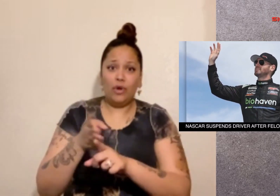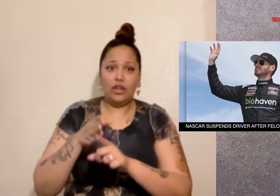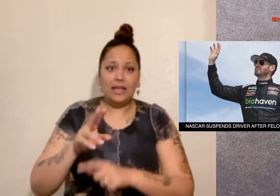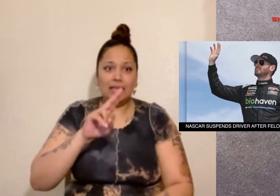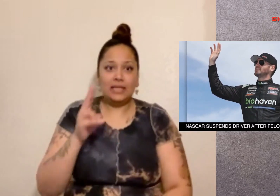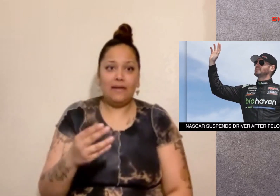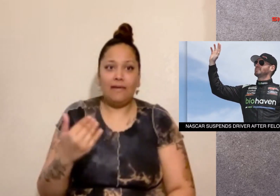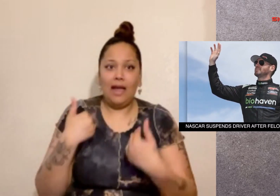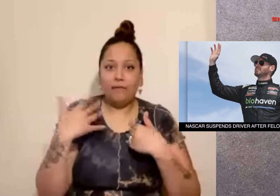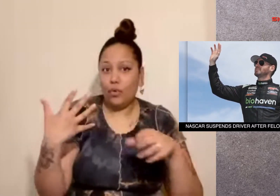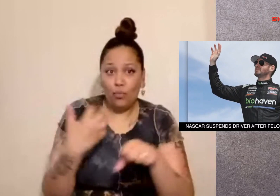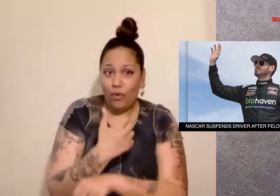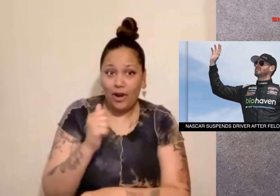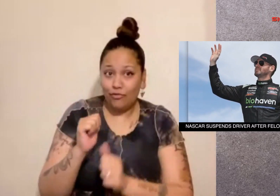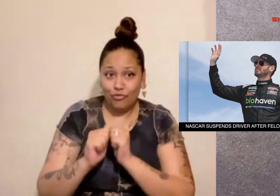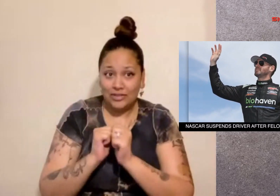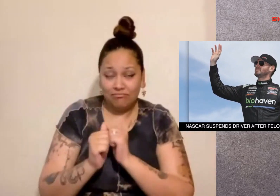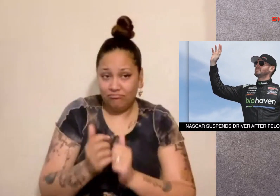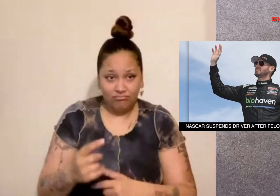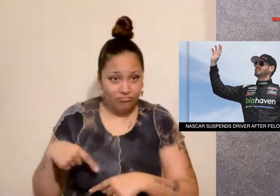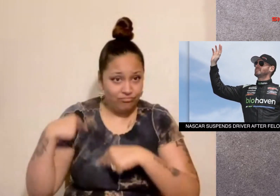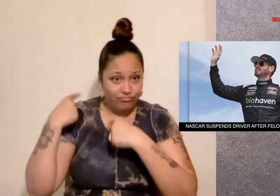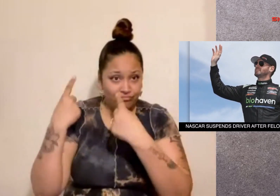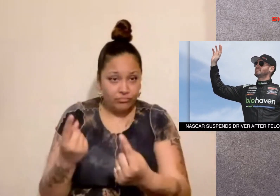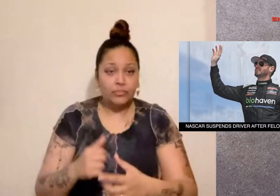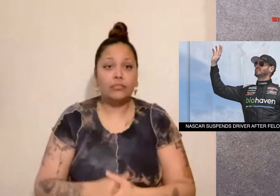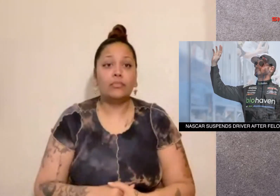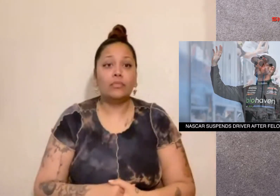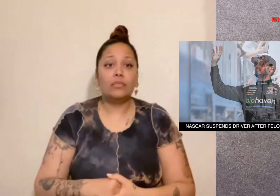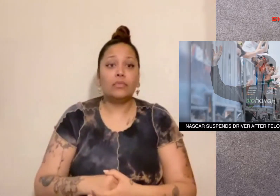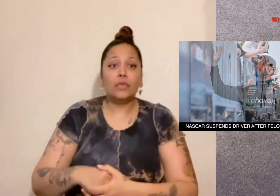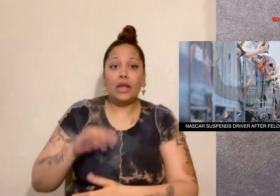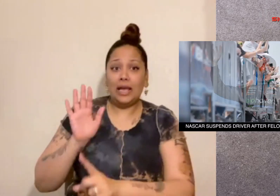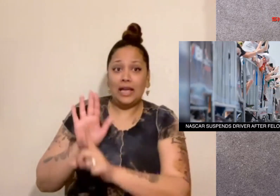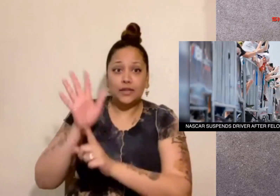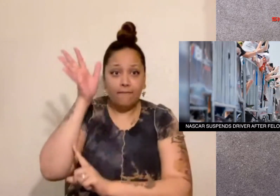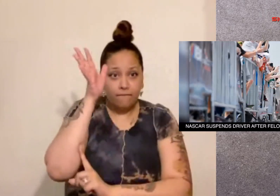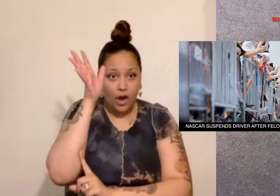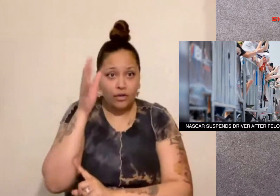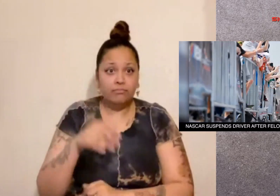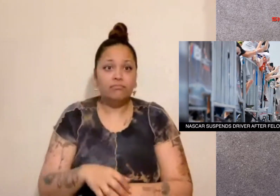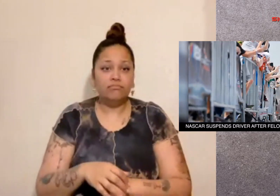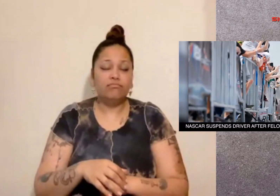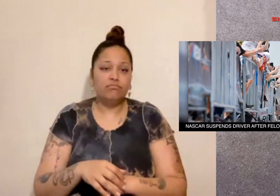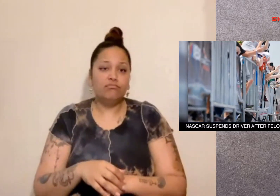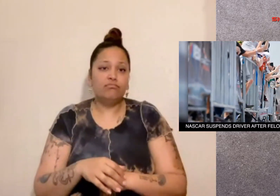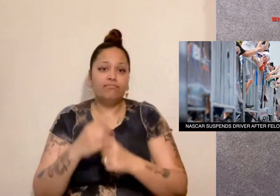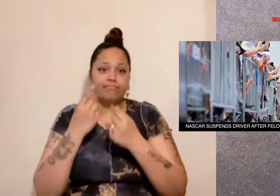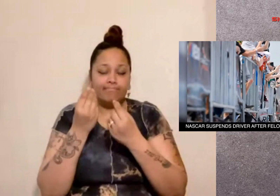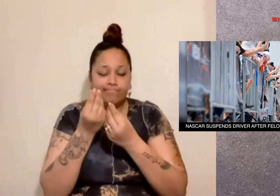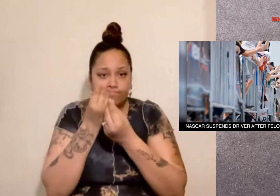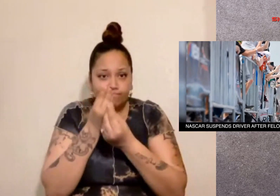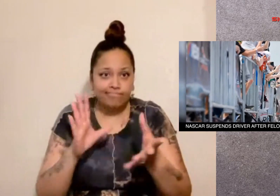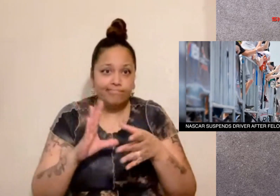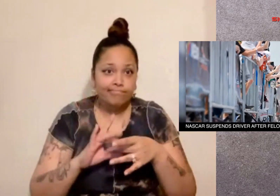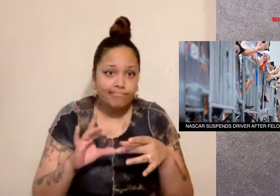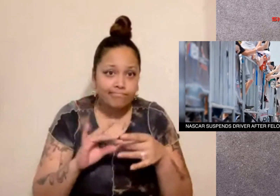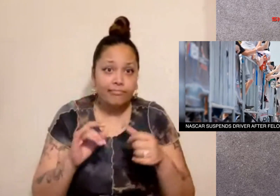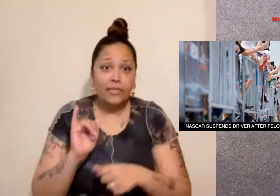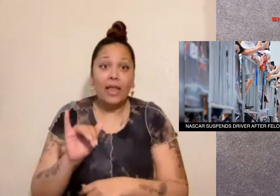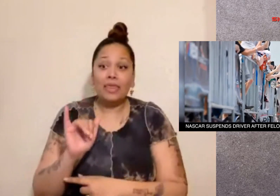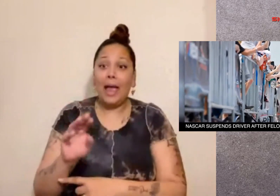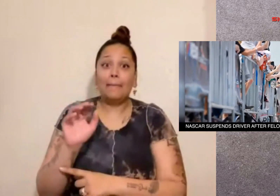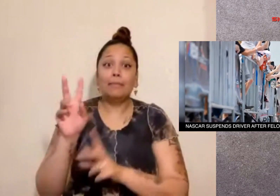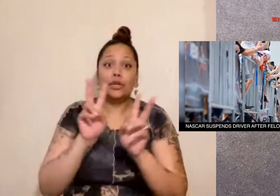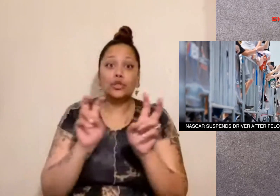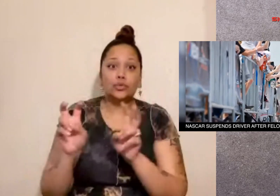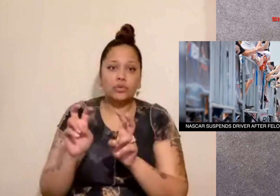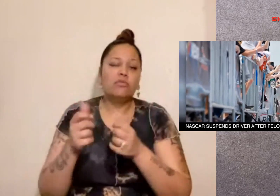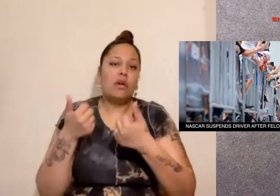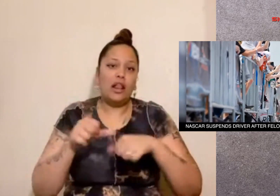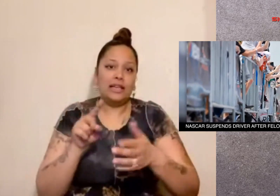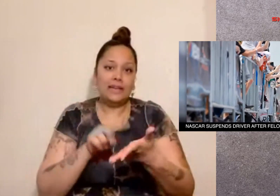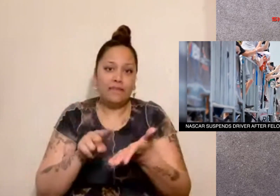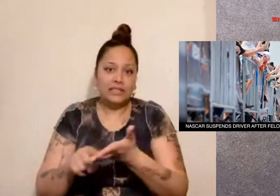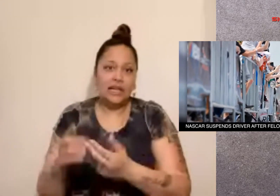has never won a race Ware's father issued a statement saying the matter is under investigation